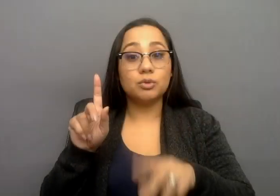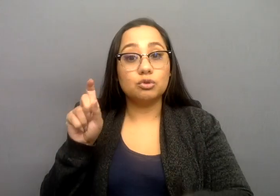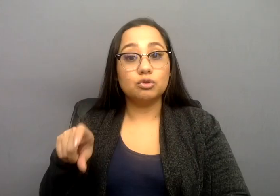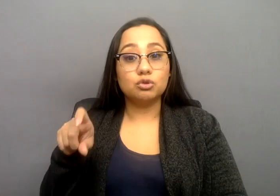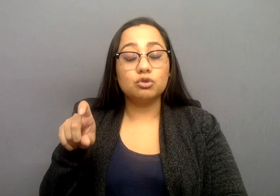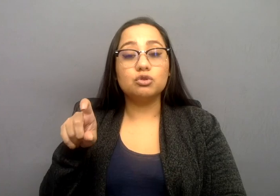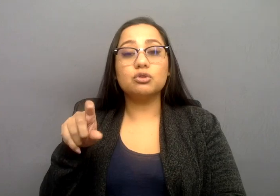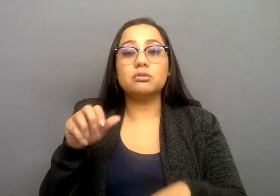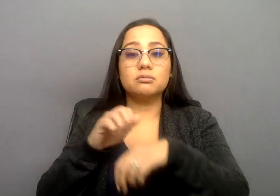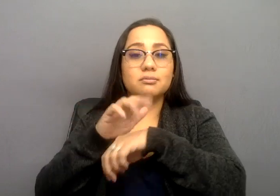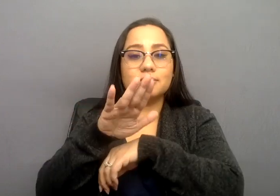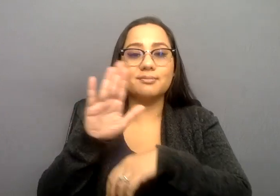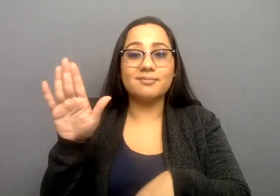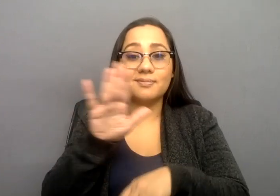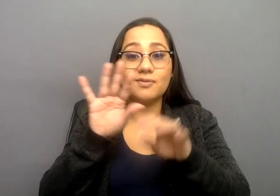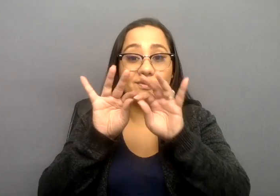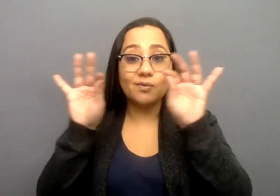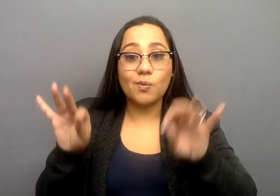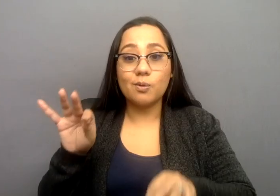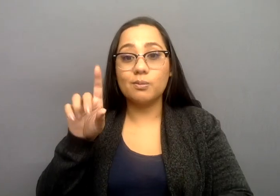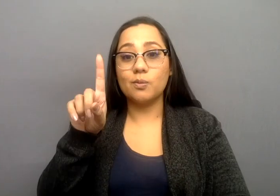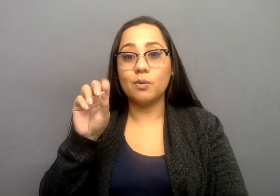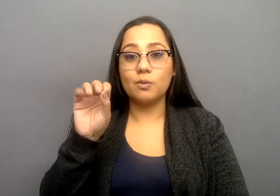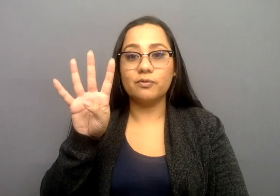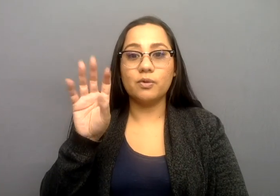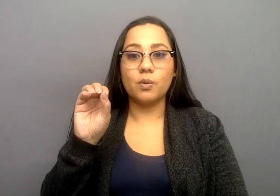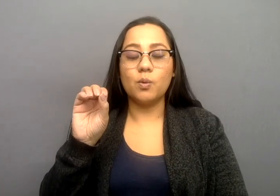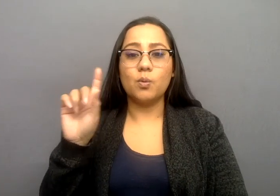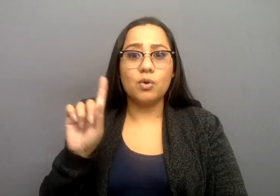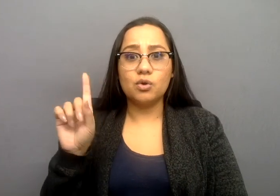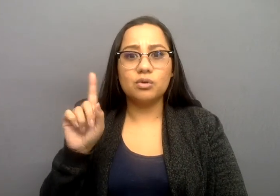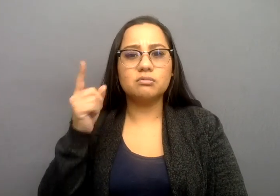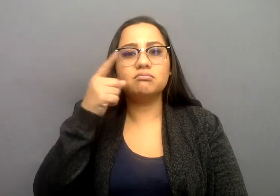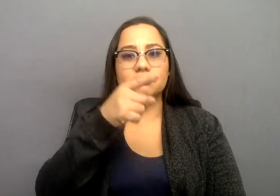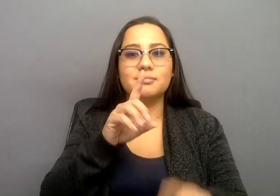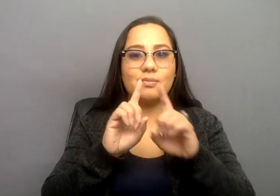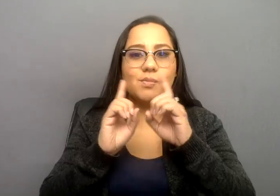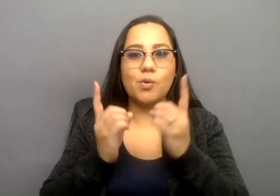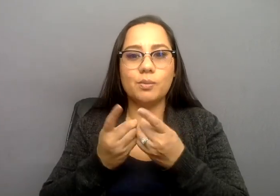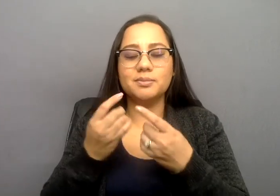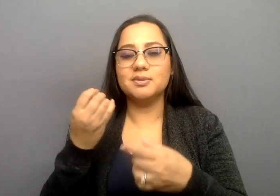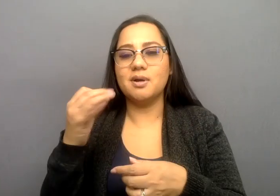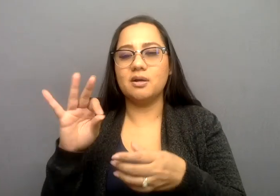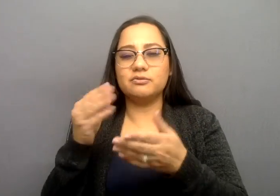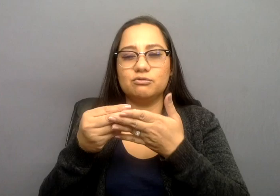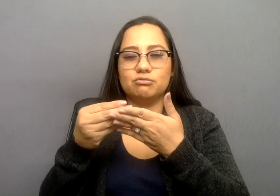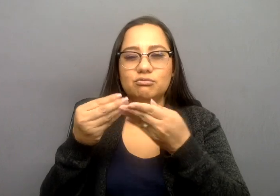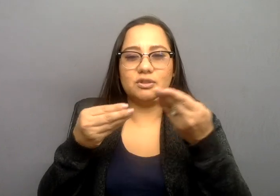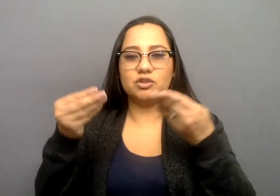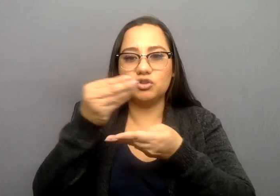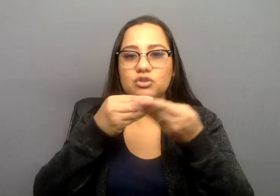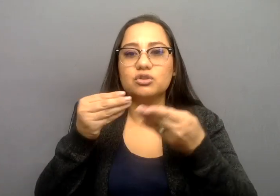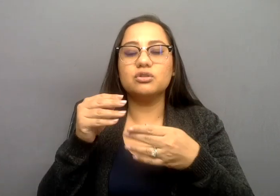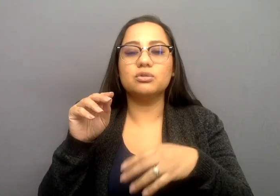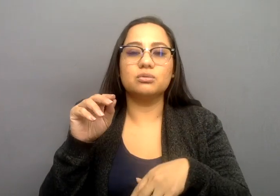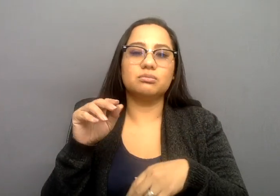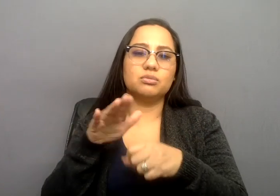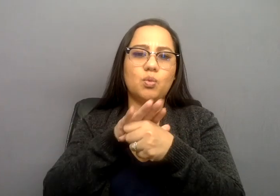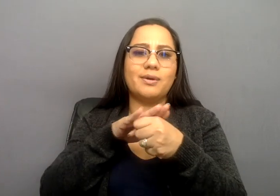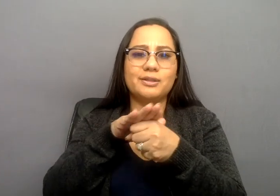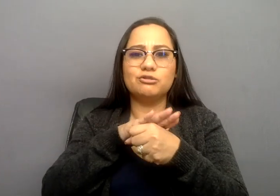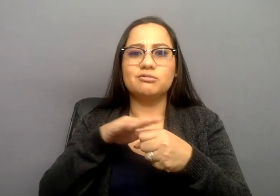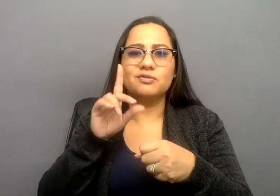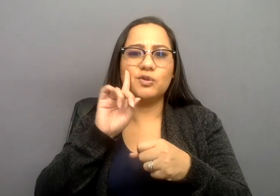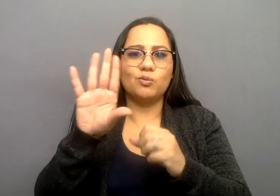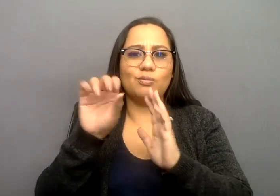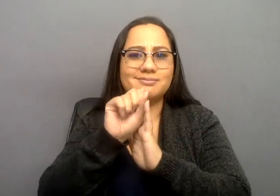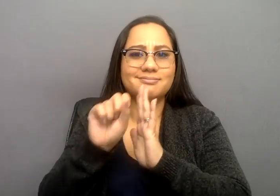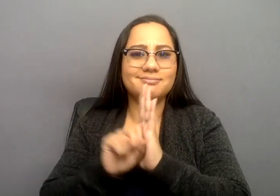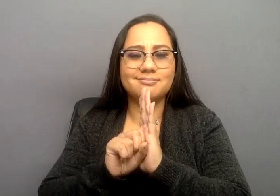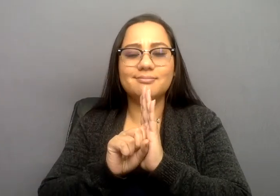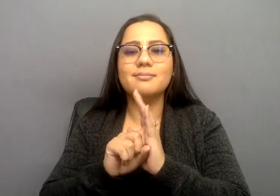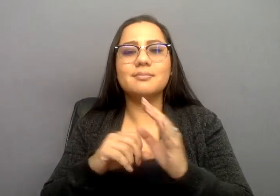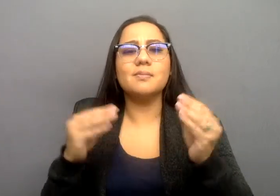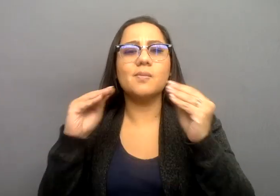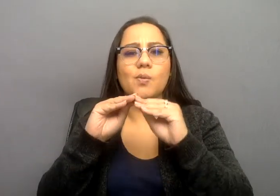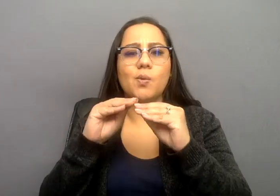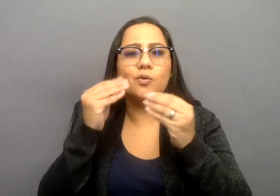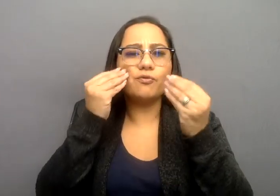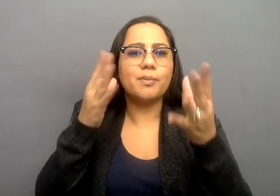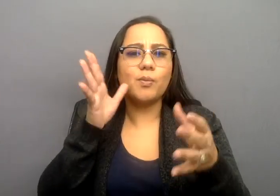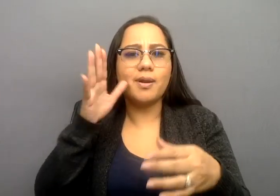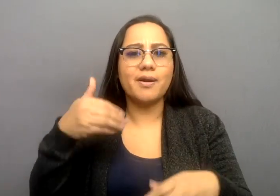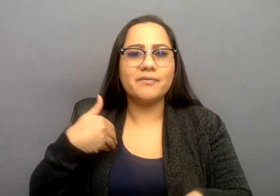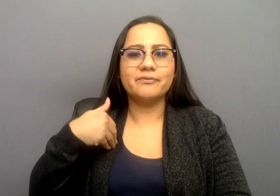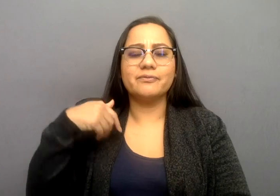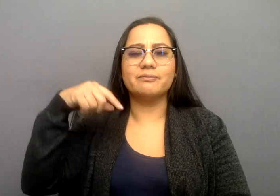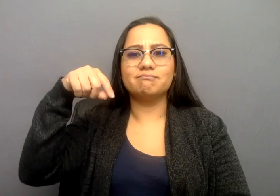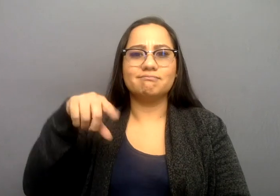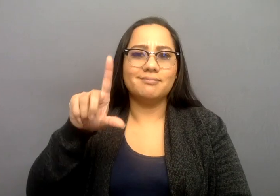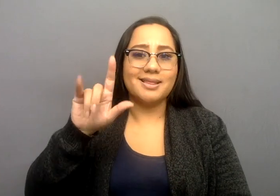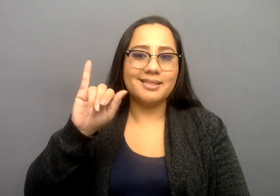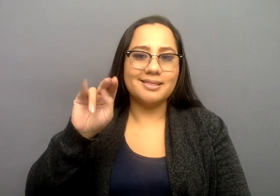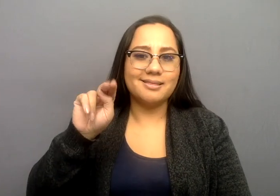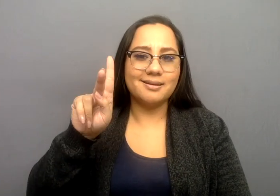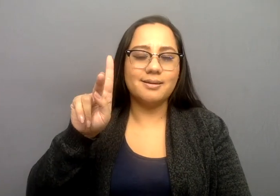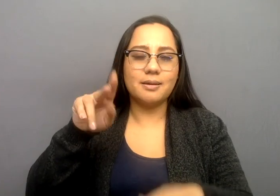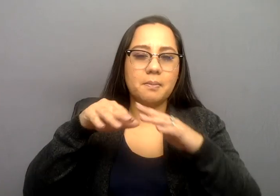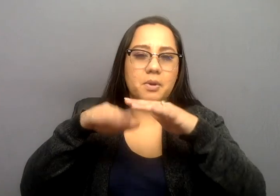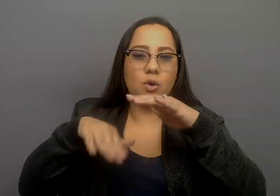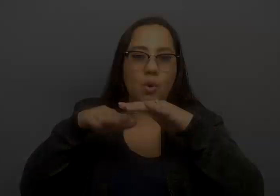People should send the Form 1040 to the Department of Treasury location for your state. More info in the link below.